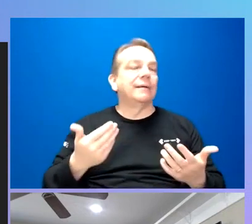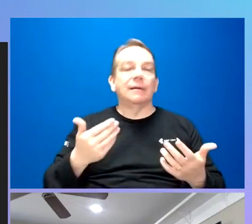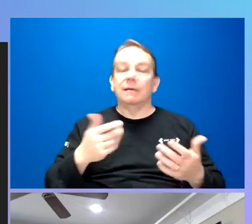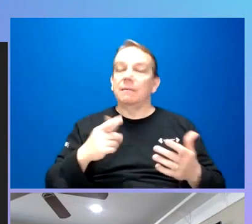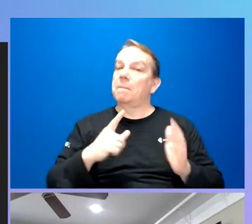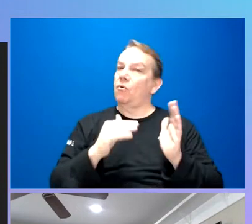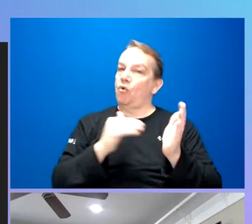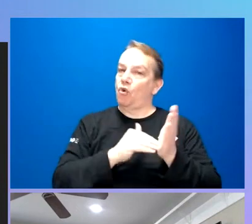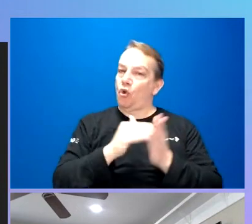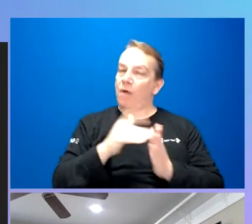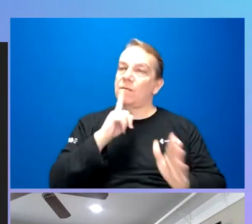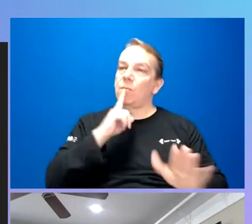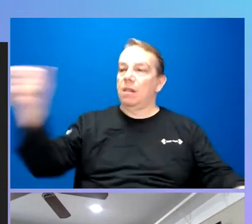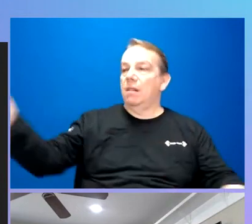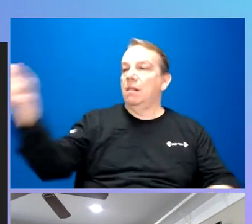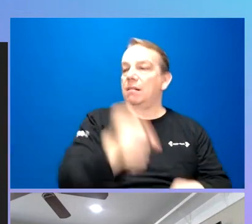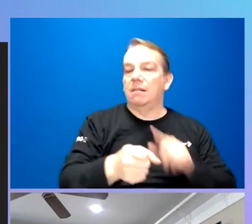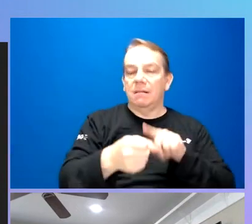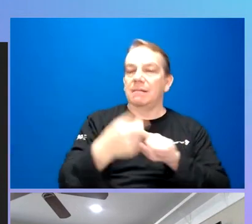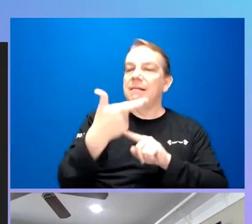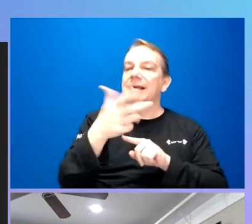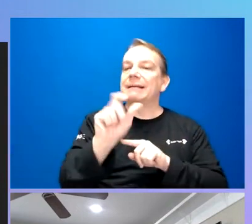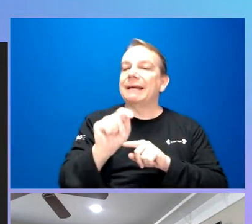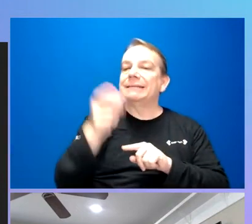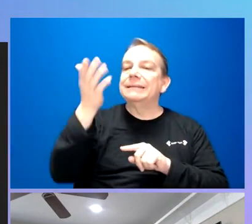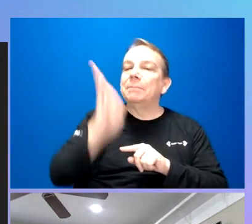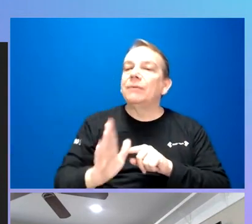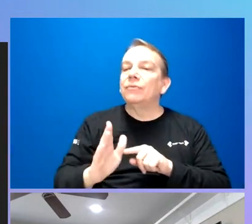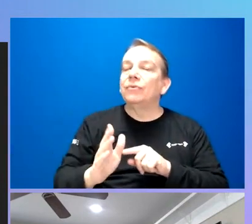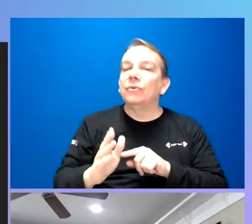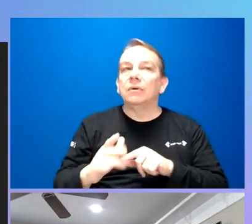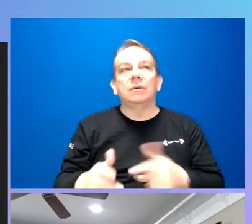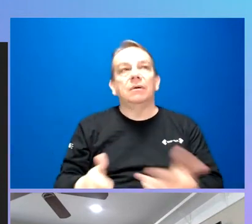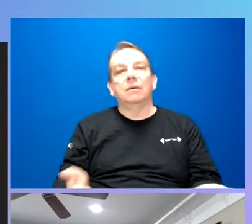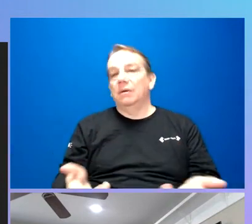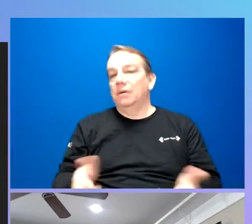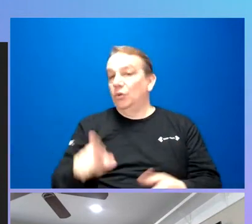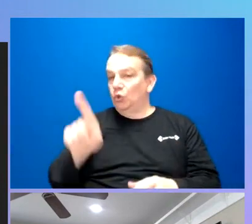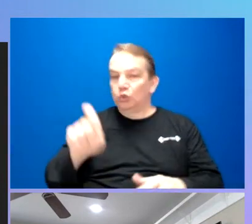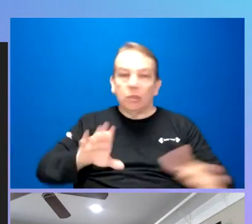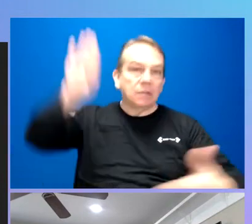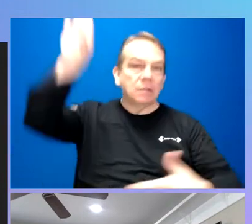And guess what? You need to be raising your hand, even if it's